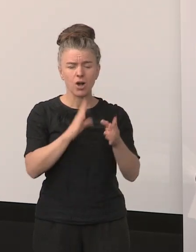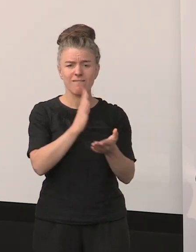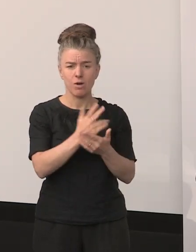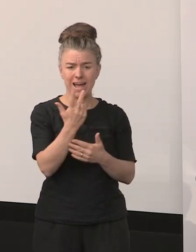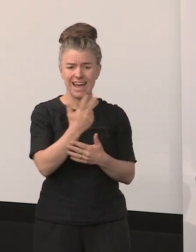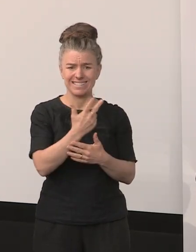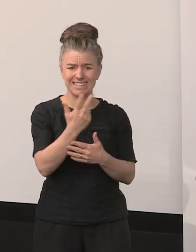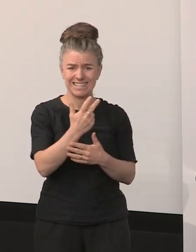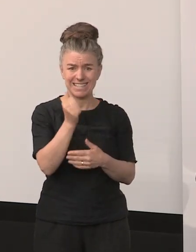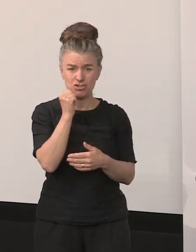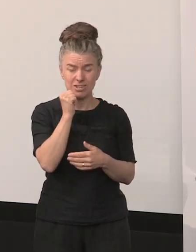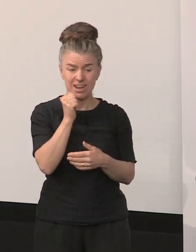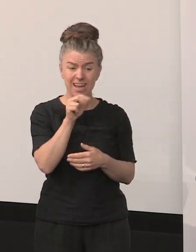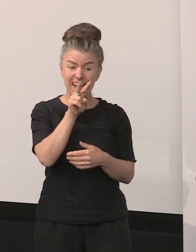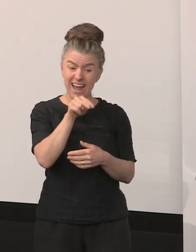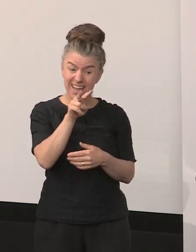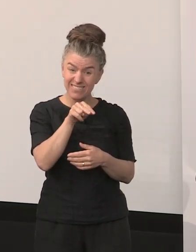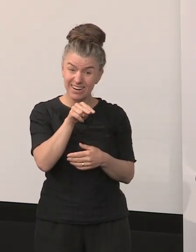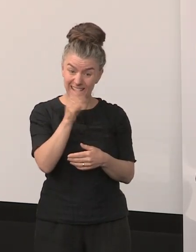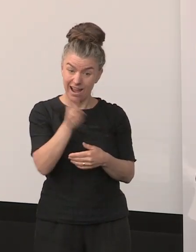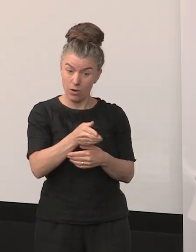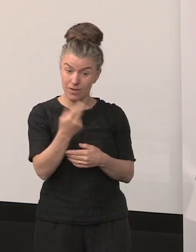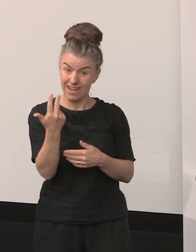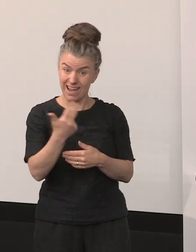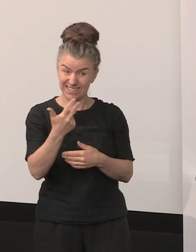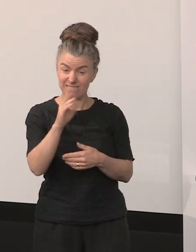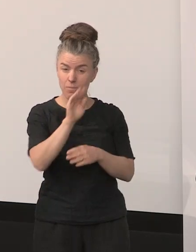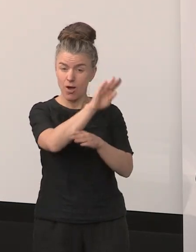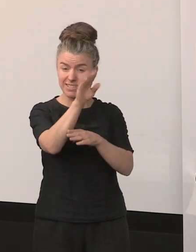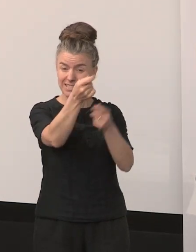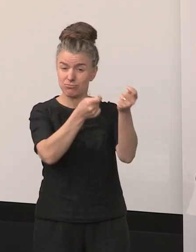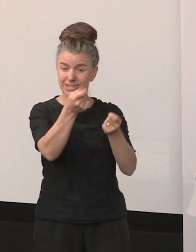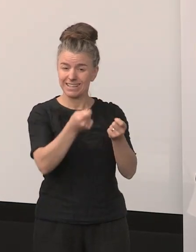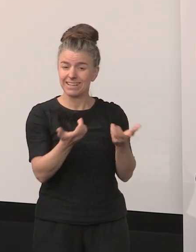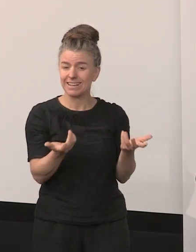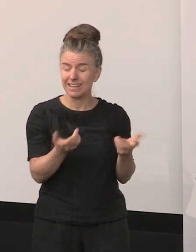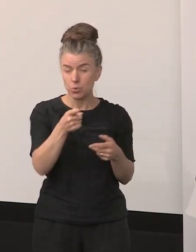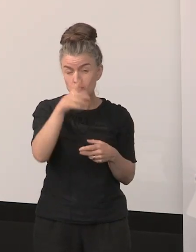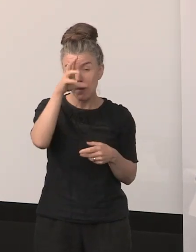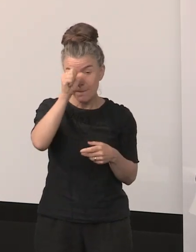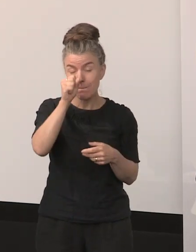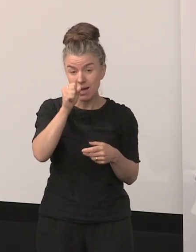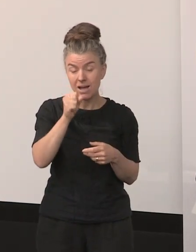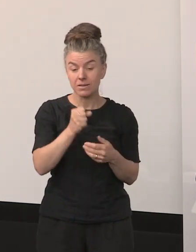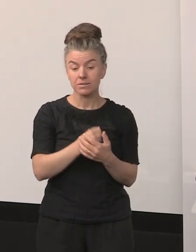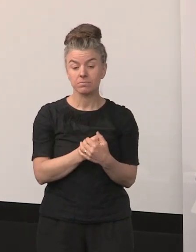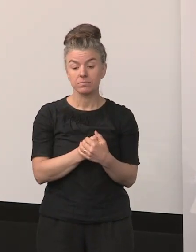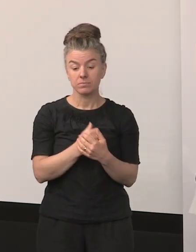heard this morning that Victoria, I think, reported 18